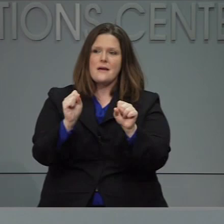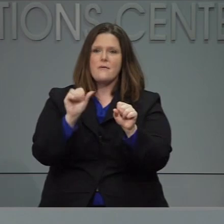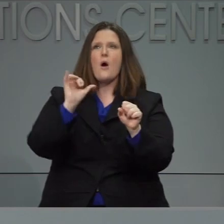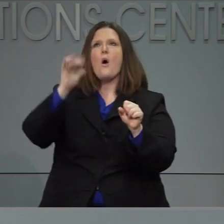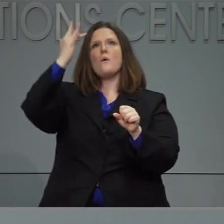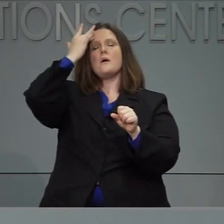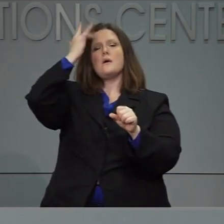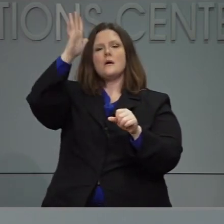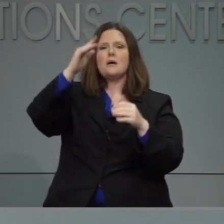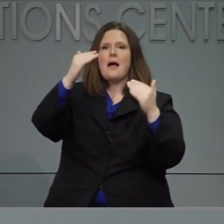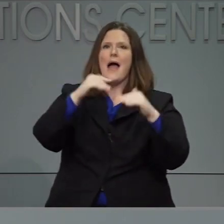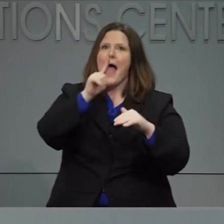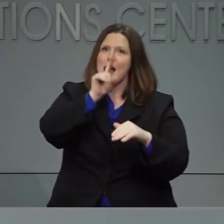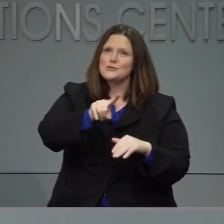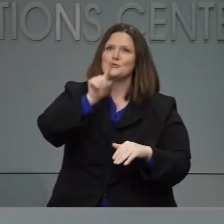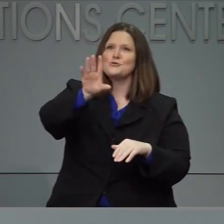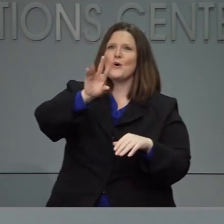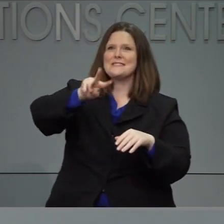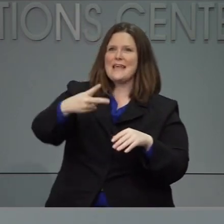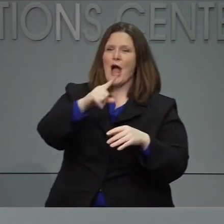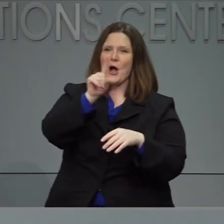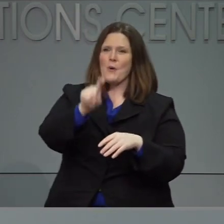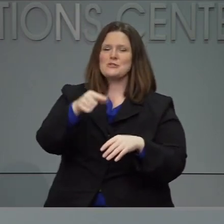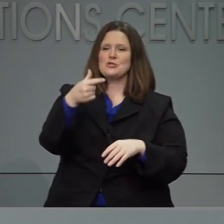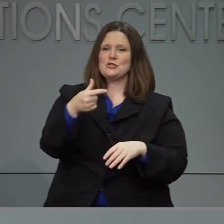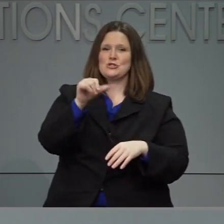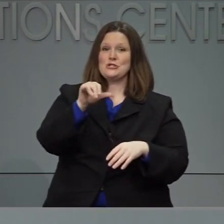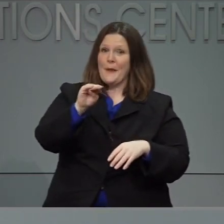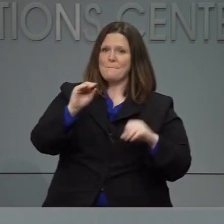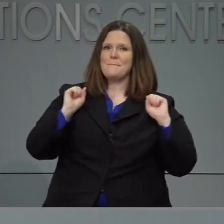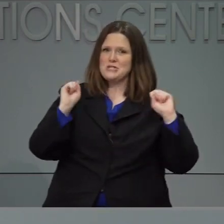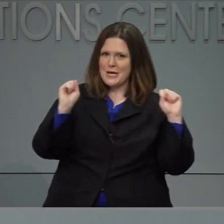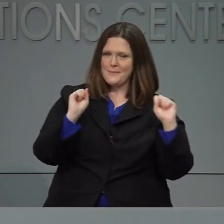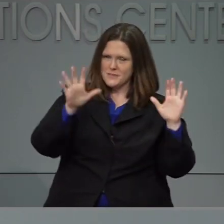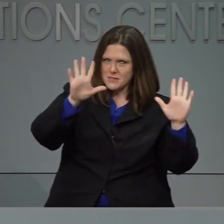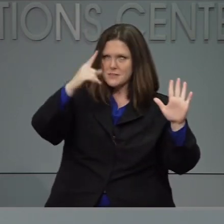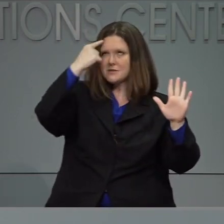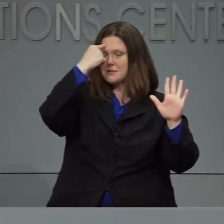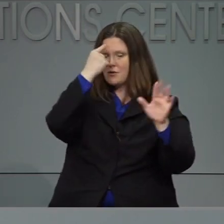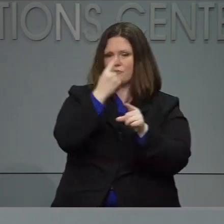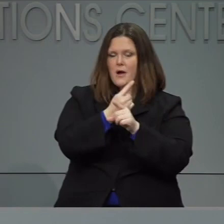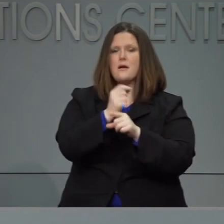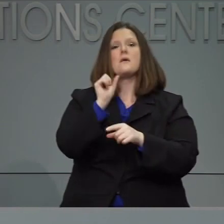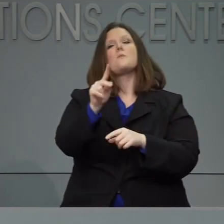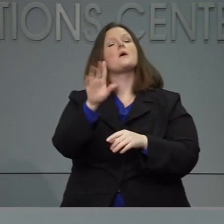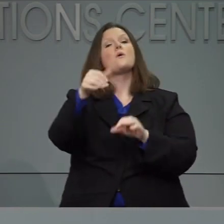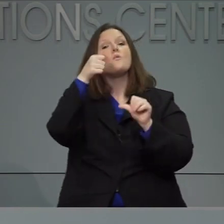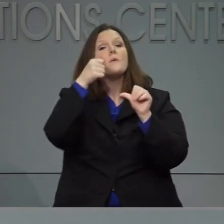GYMS LET ME SIR I DO WANT TO GET YOUR SECOND. ON HIM SO AGAIN AS WE'RE WE'RE GOING TO HAVE TO CONTINUE TO WATCH OUR